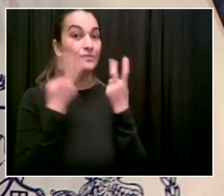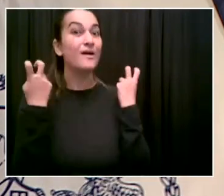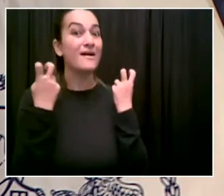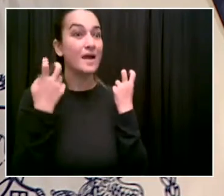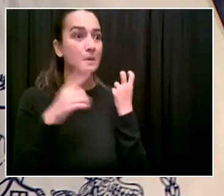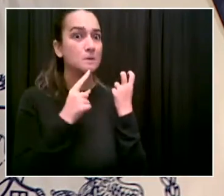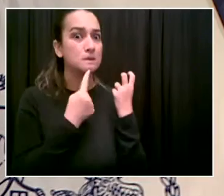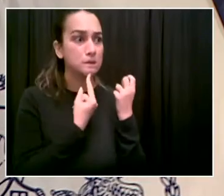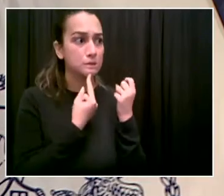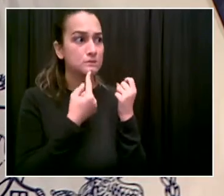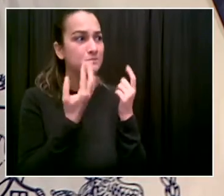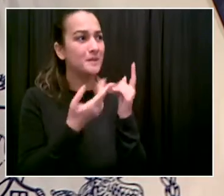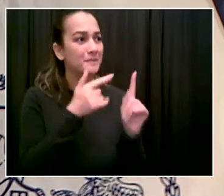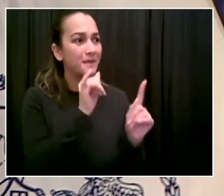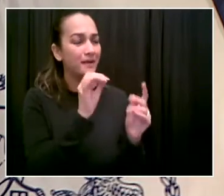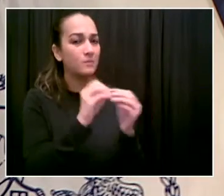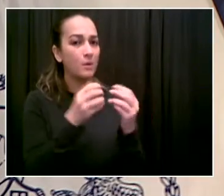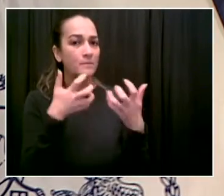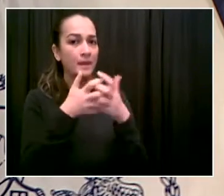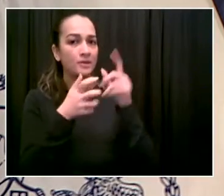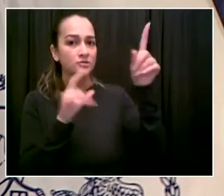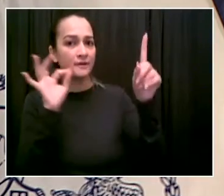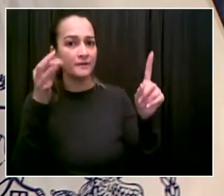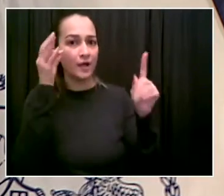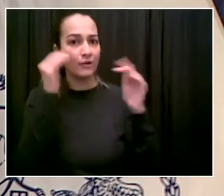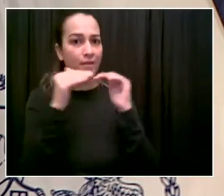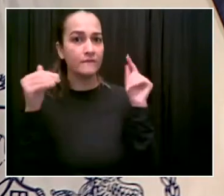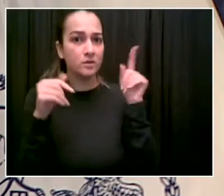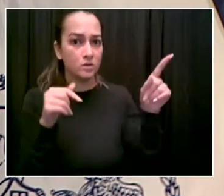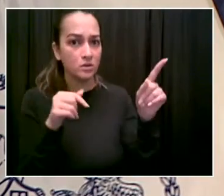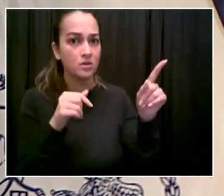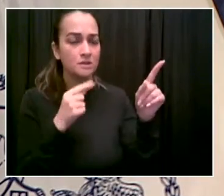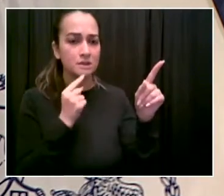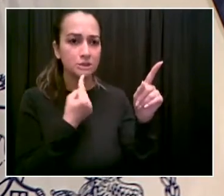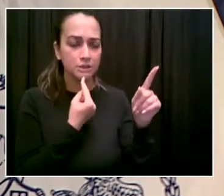ARE ACCUSED FELONS AND THE PROSECUTORIAL